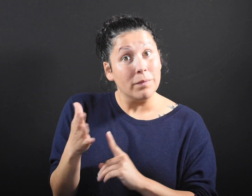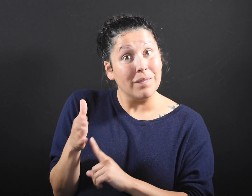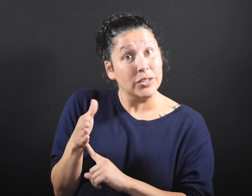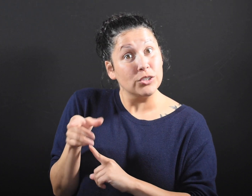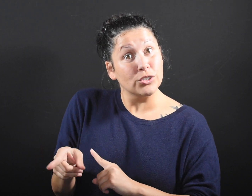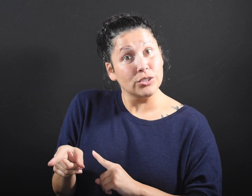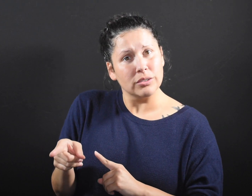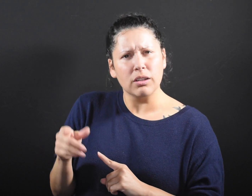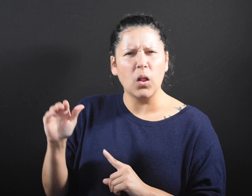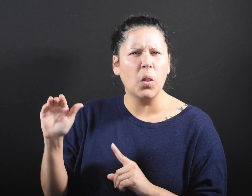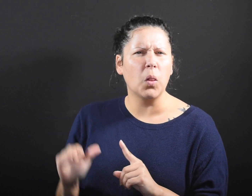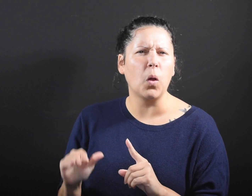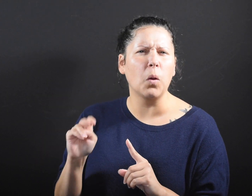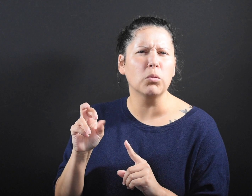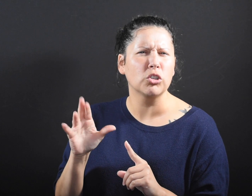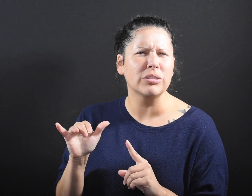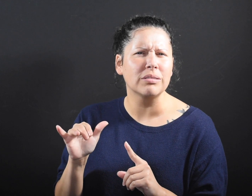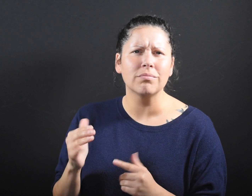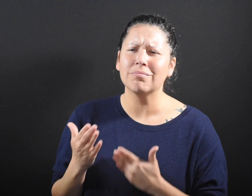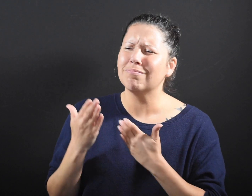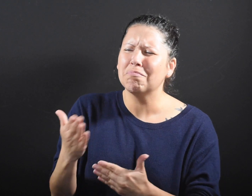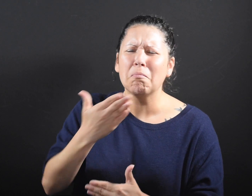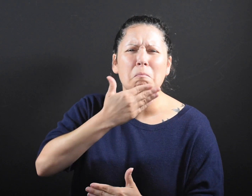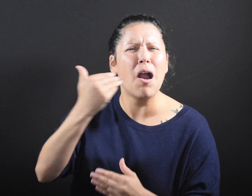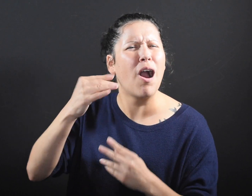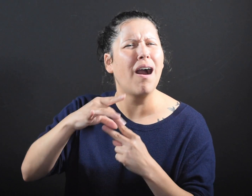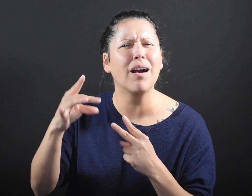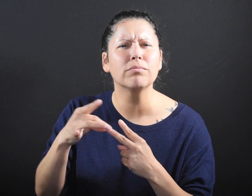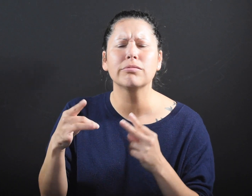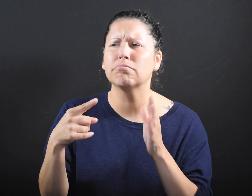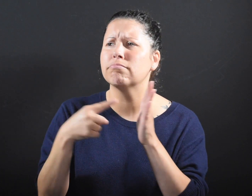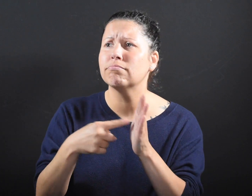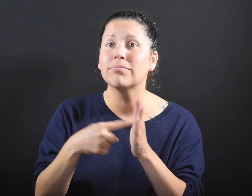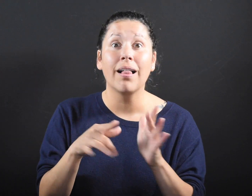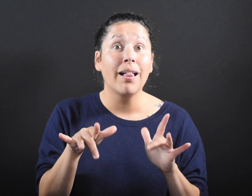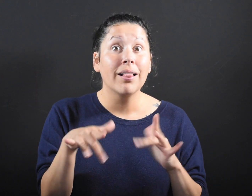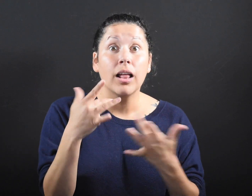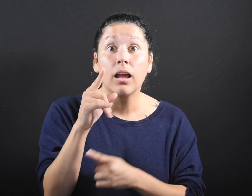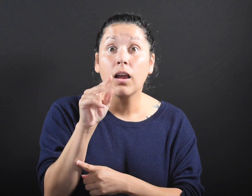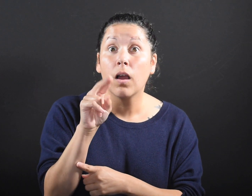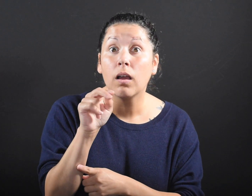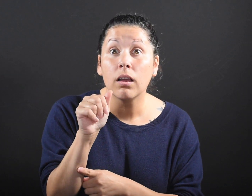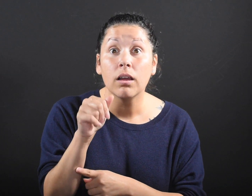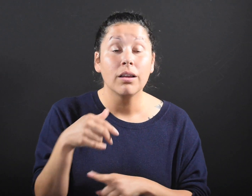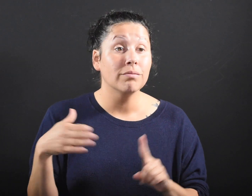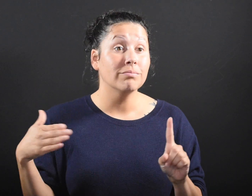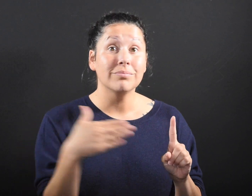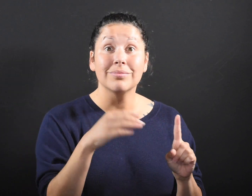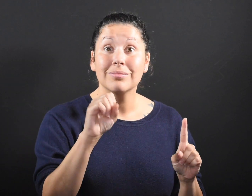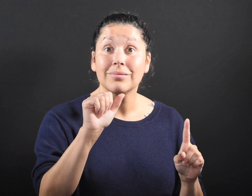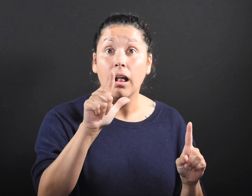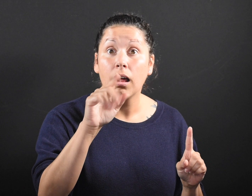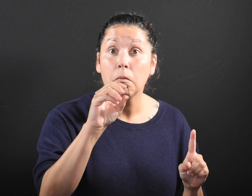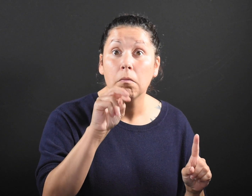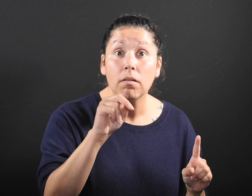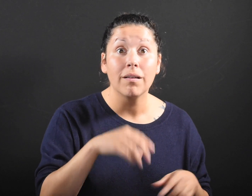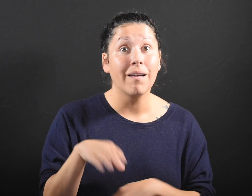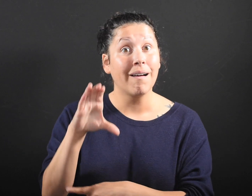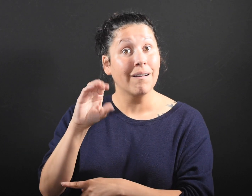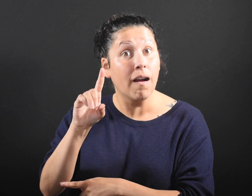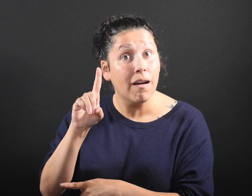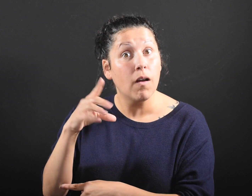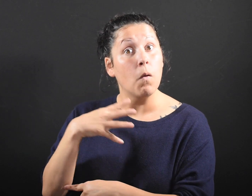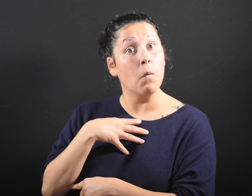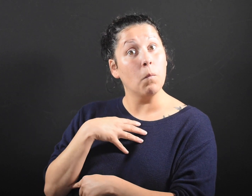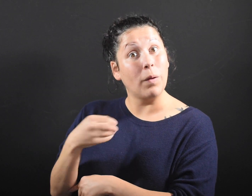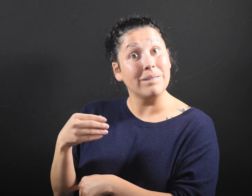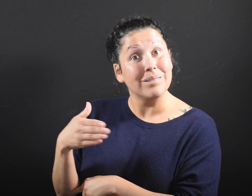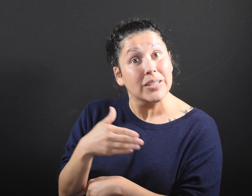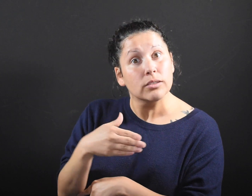and many are low in mercury. Look for better options like light tuna (solid or chunk), salmon,